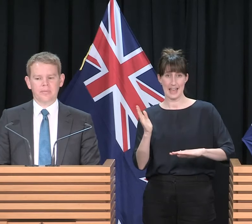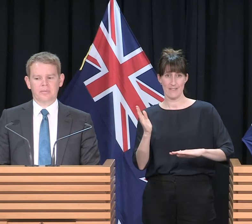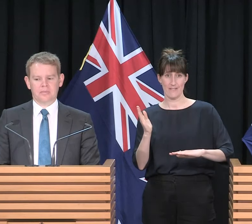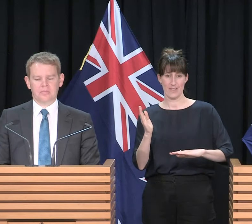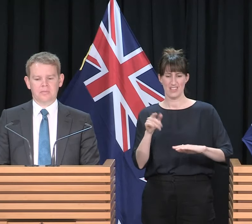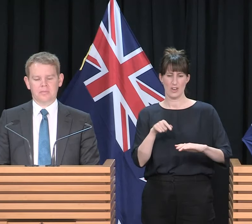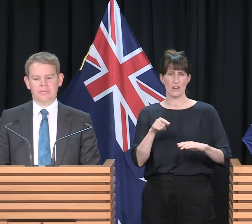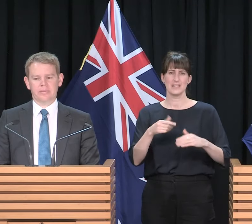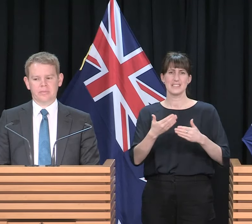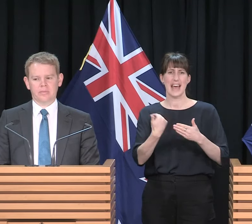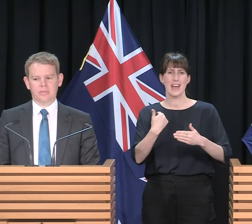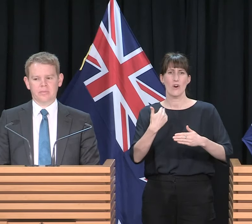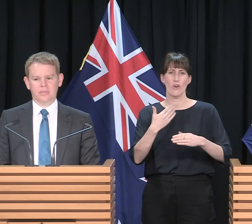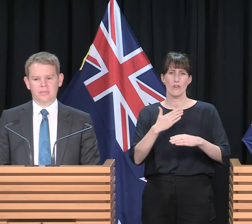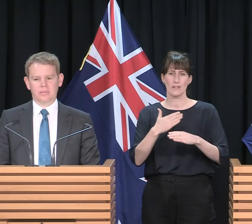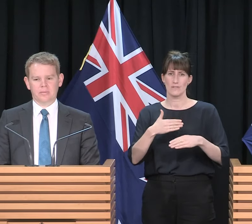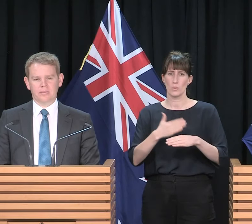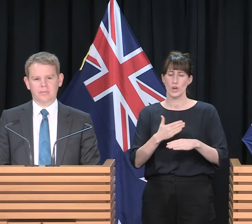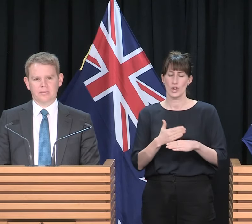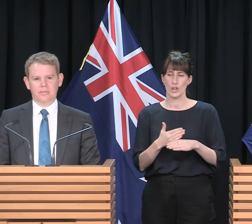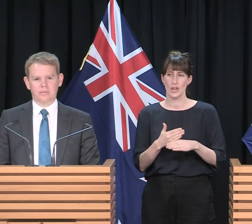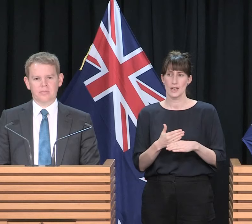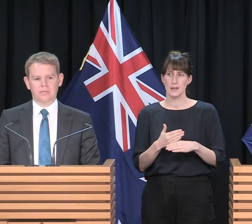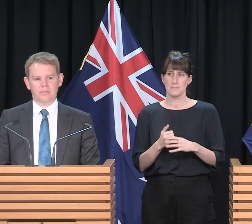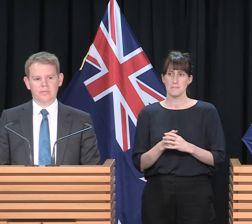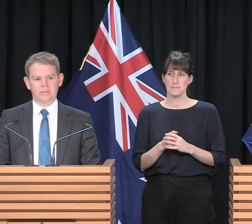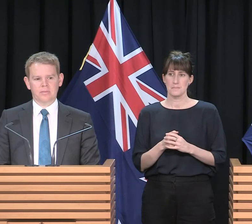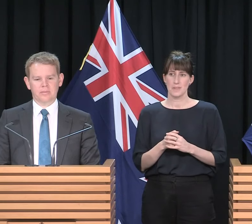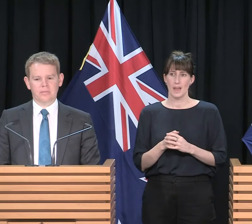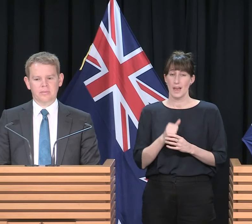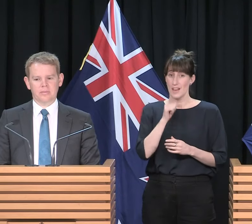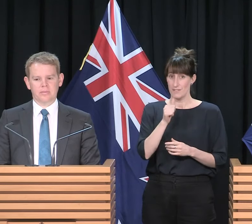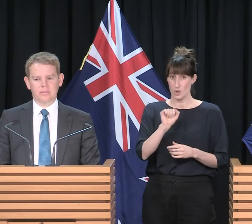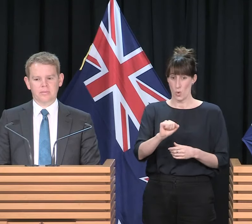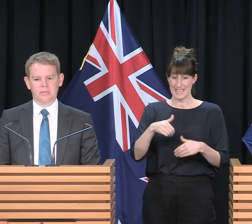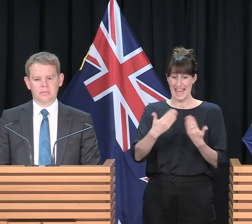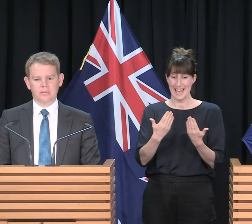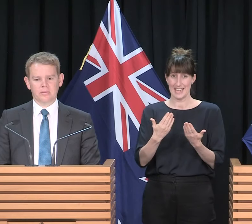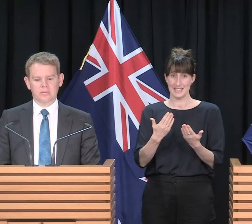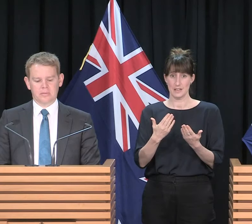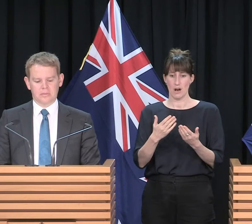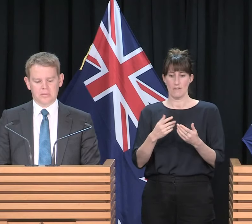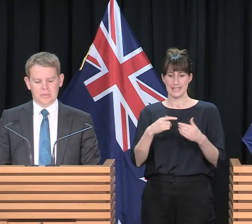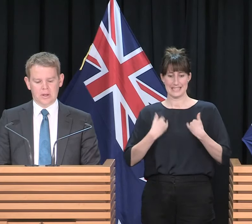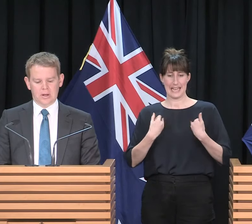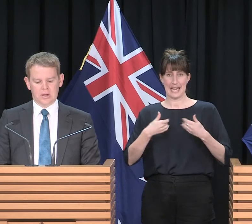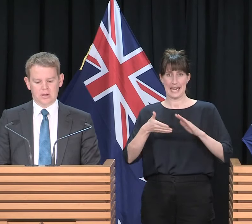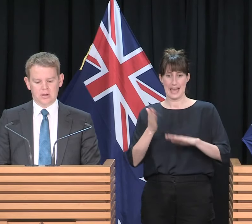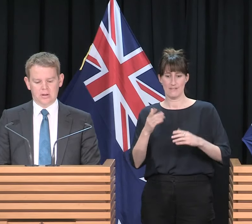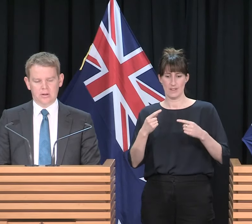proving to be a very popular function. So it's good to see the number